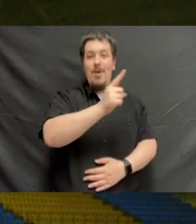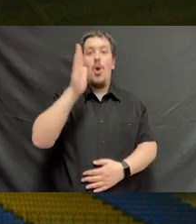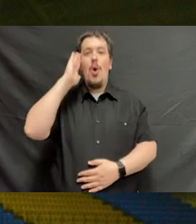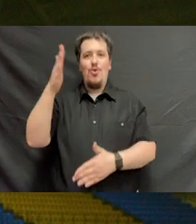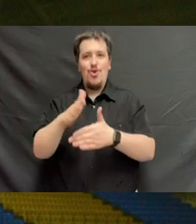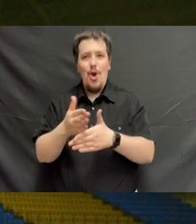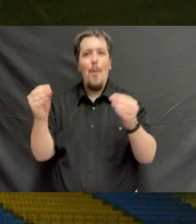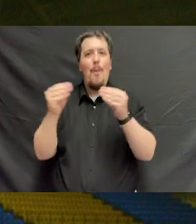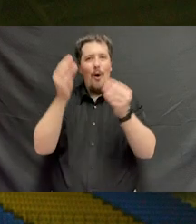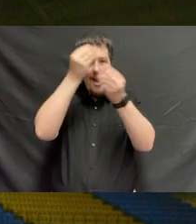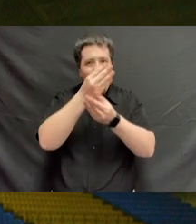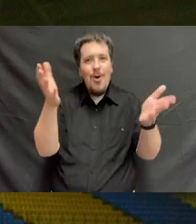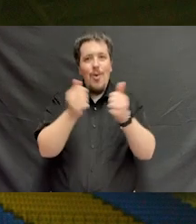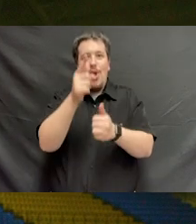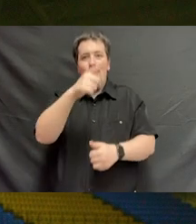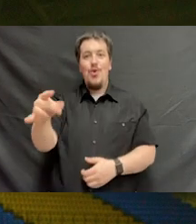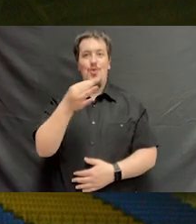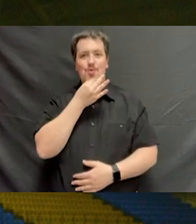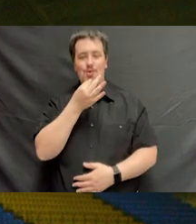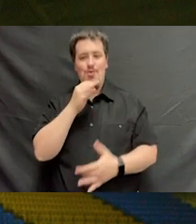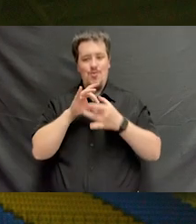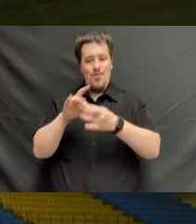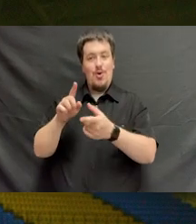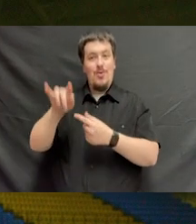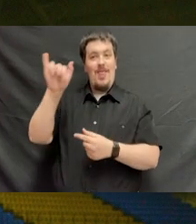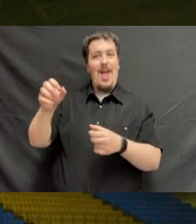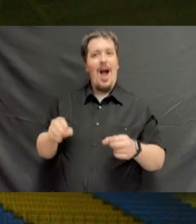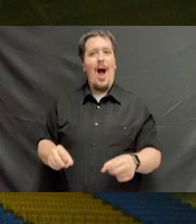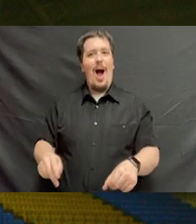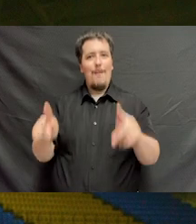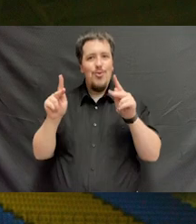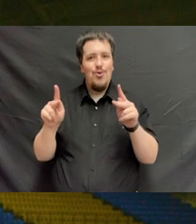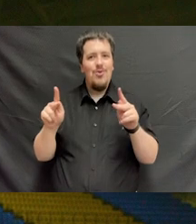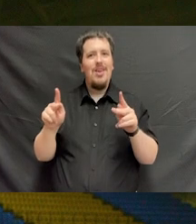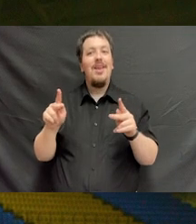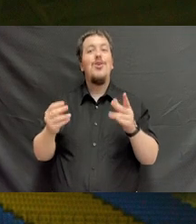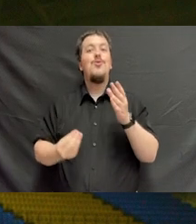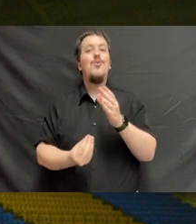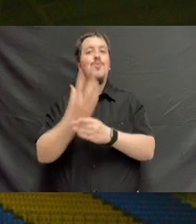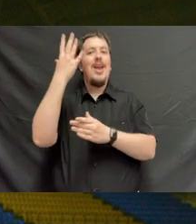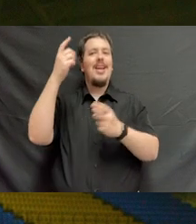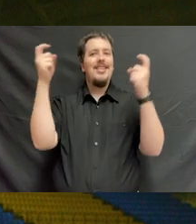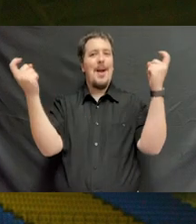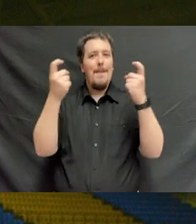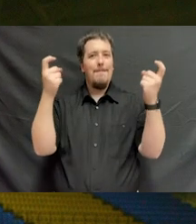And we will share more information with you soon regarding that opportunity and those spring commencement celebrations.